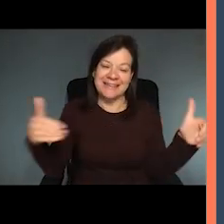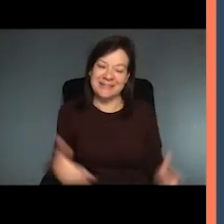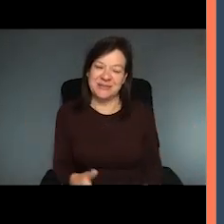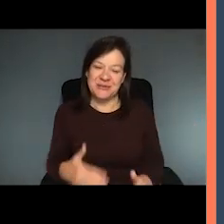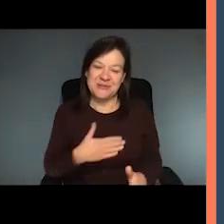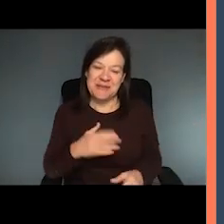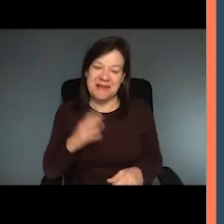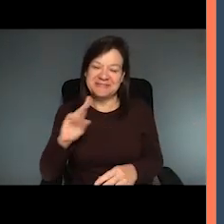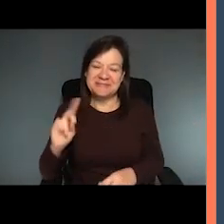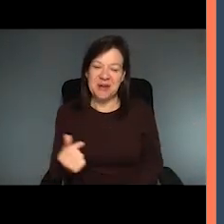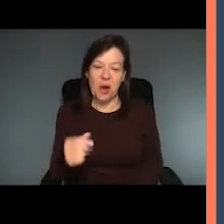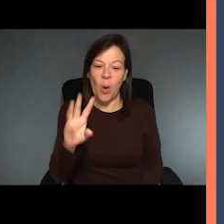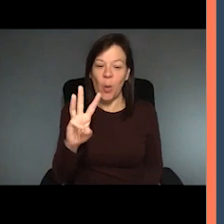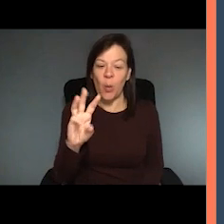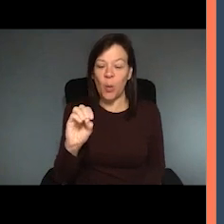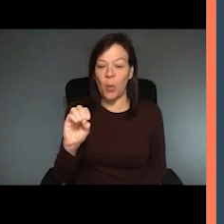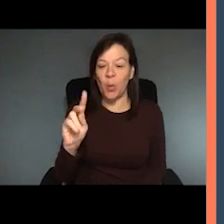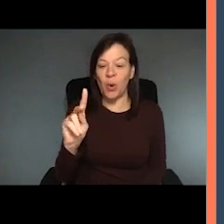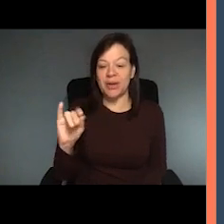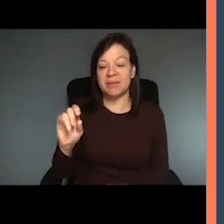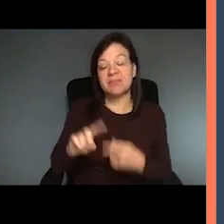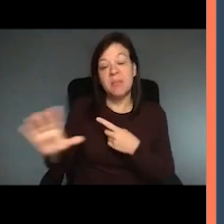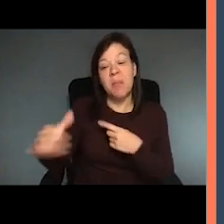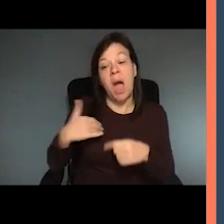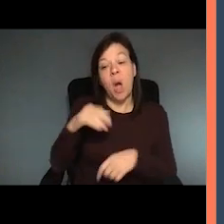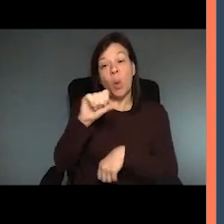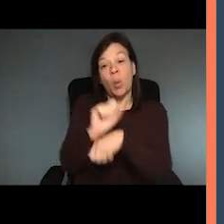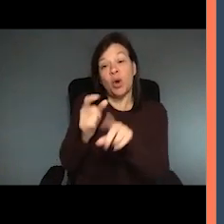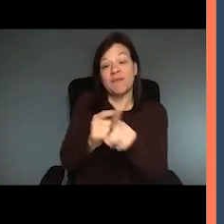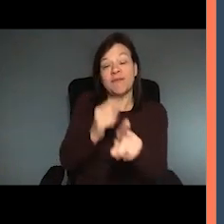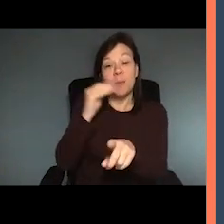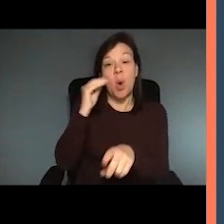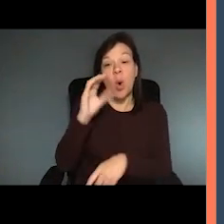WOOKIE HE IS MY WORK FROM HOME COWORKER WHO I LIKE TO